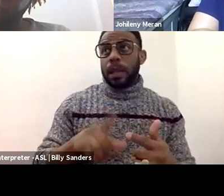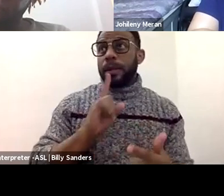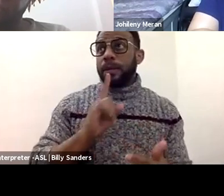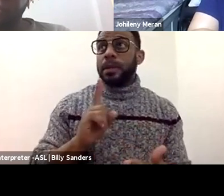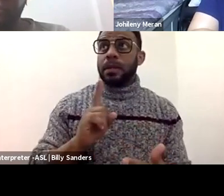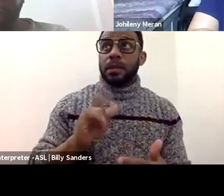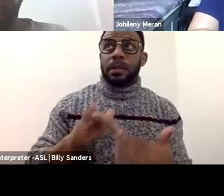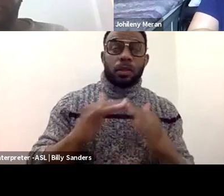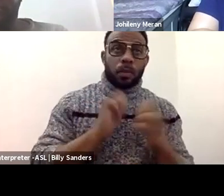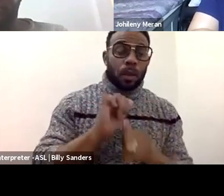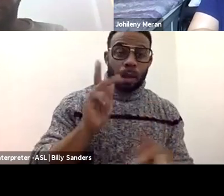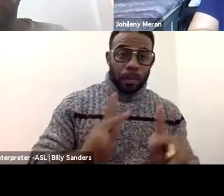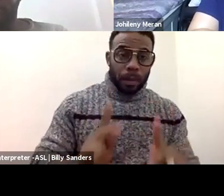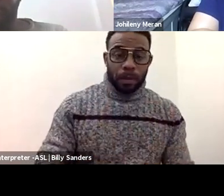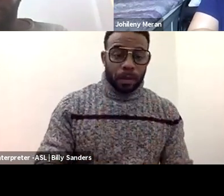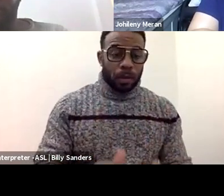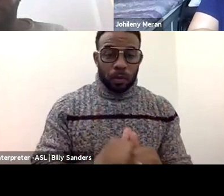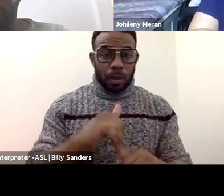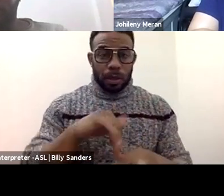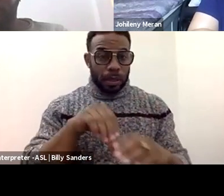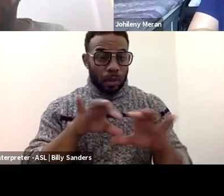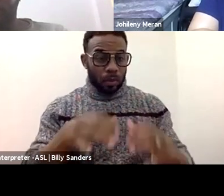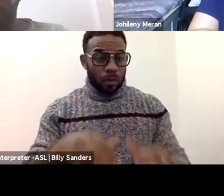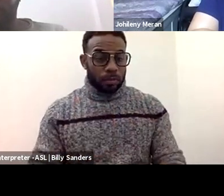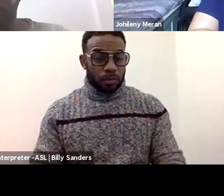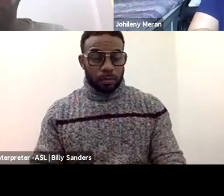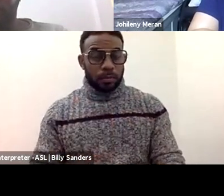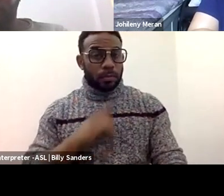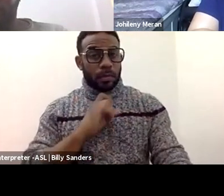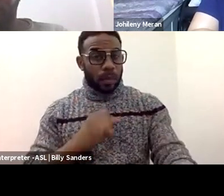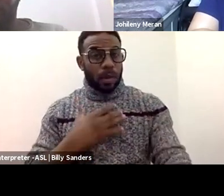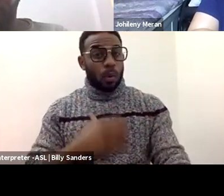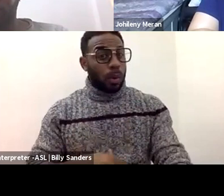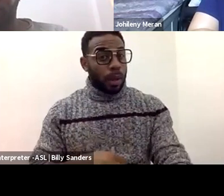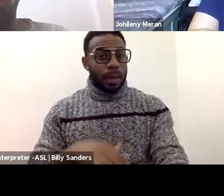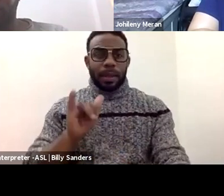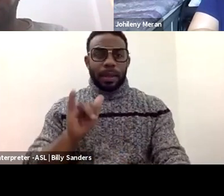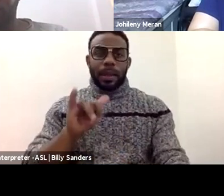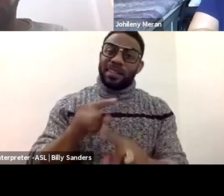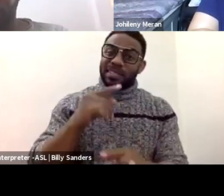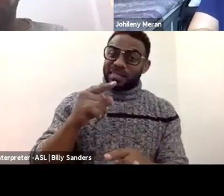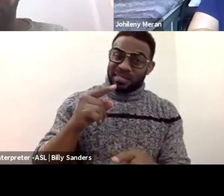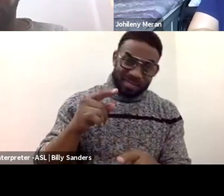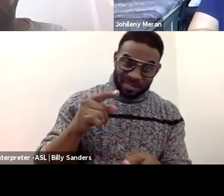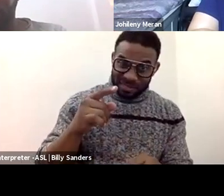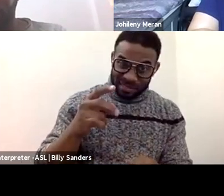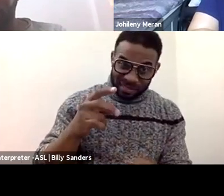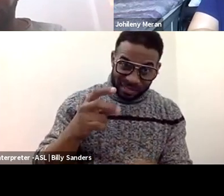with other people in the group. And I really wish that was also covered or talked about